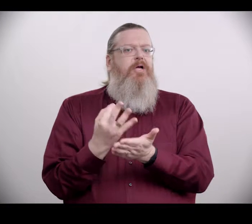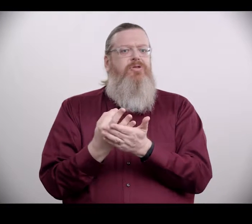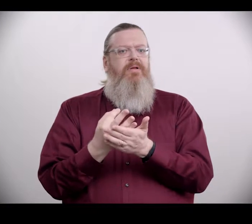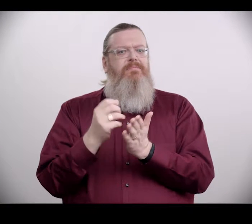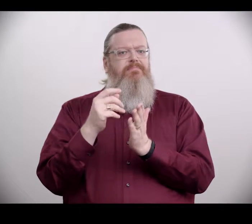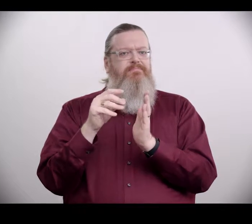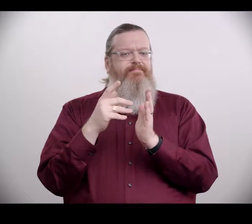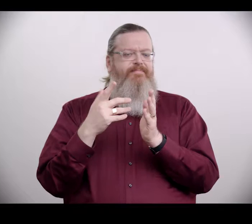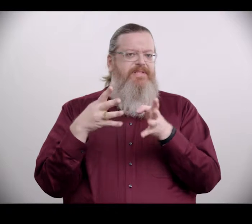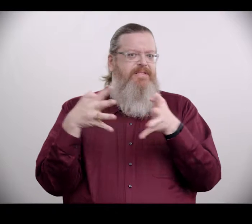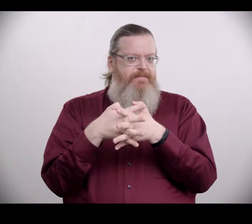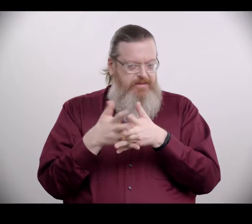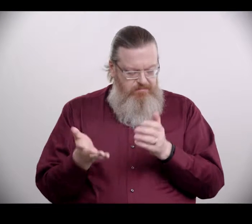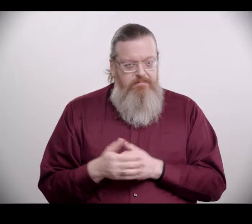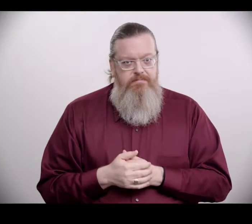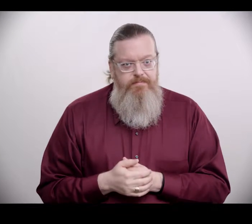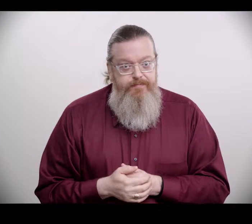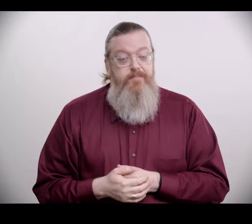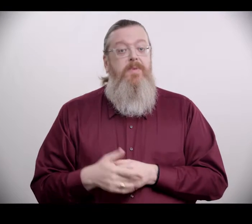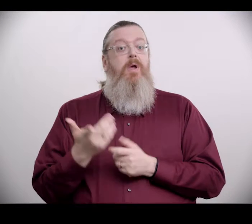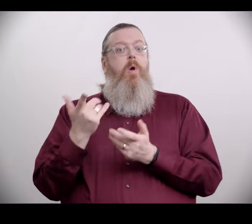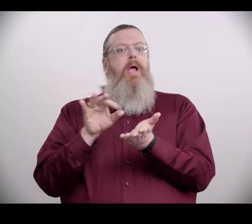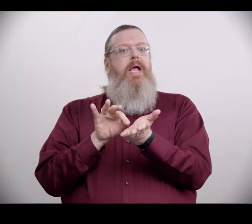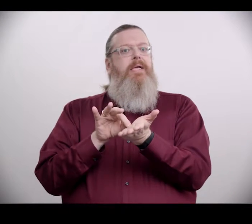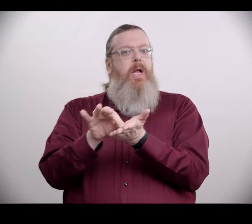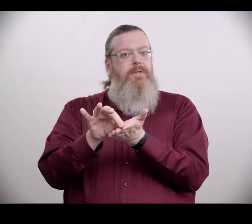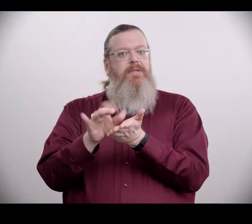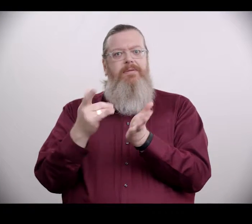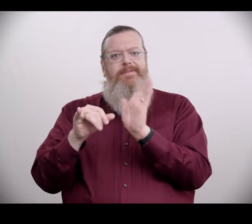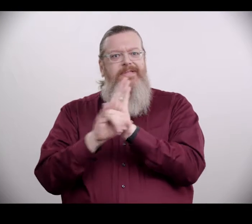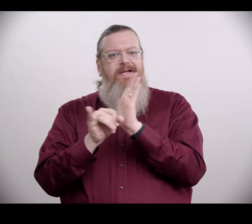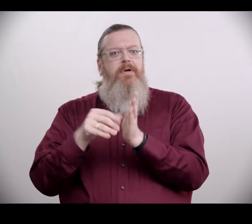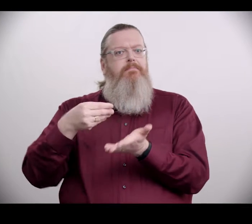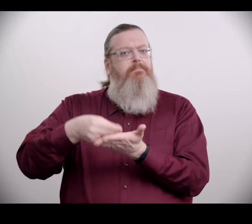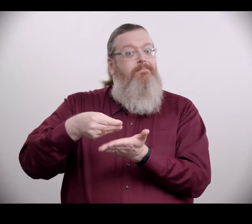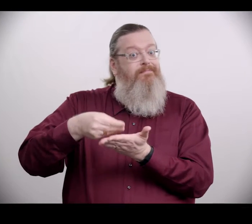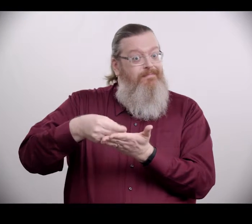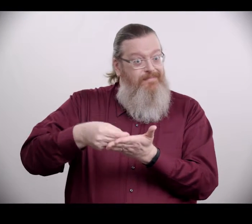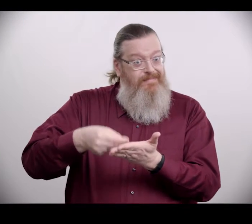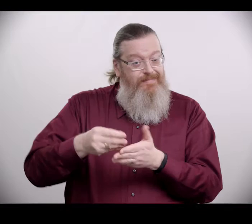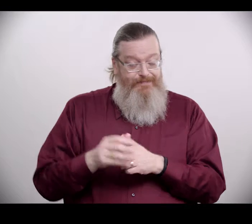* Counting and identifying currency